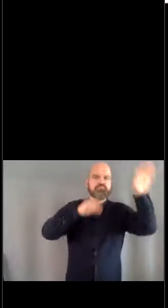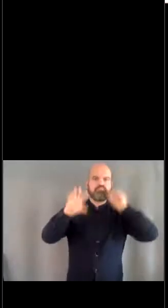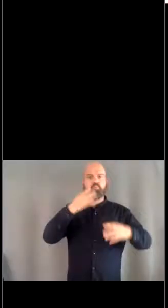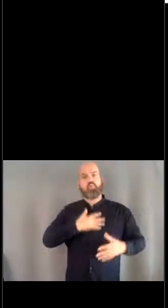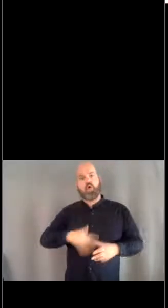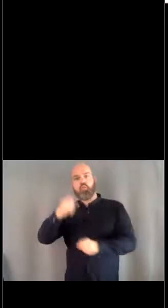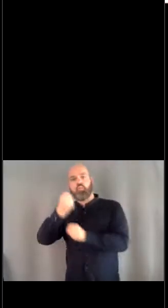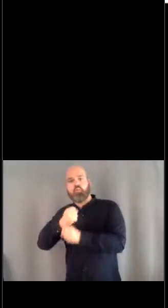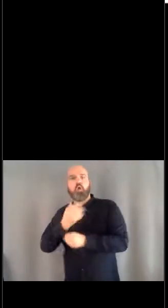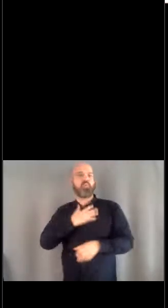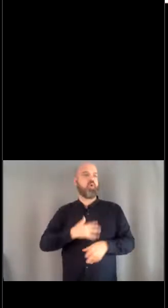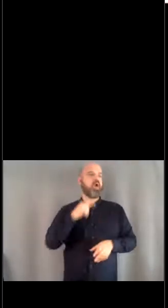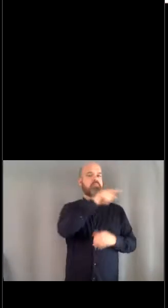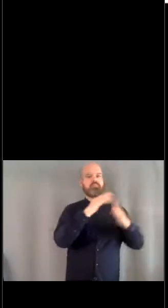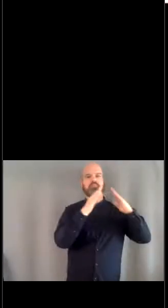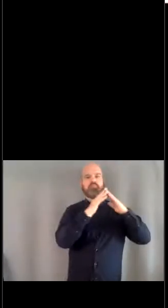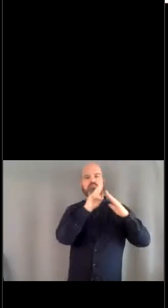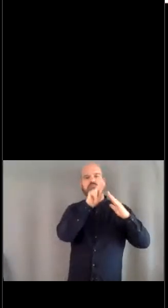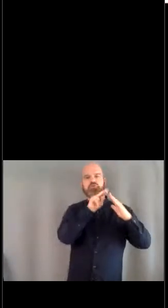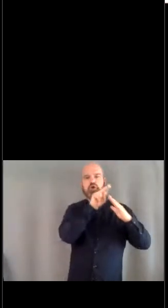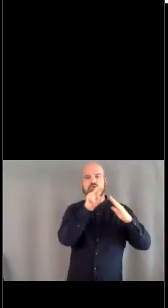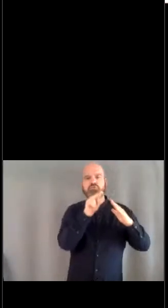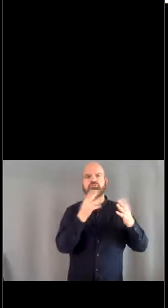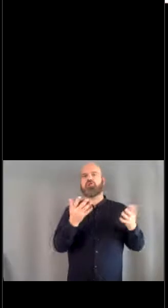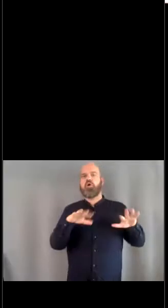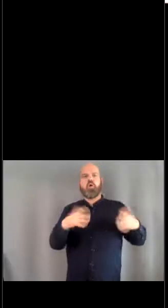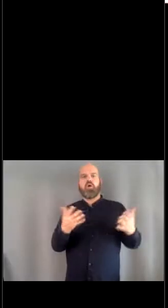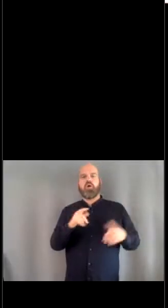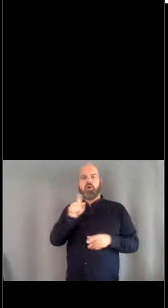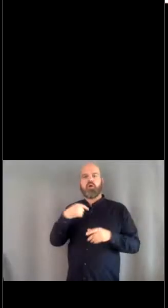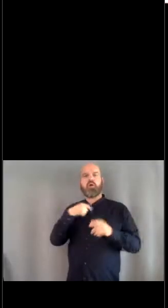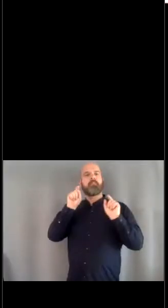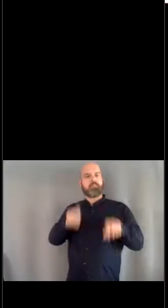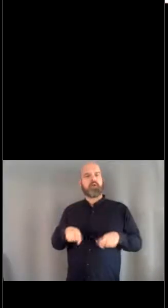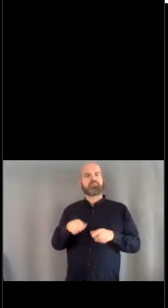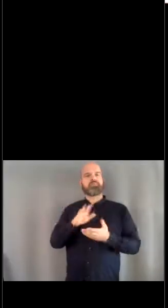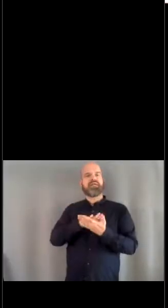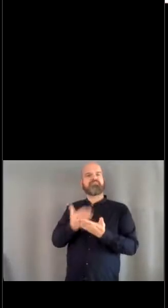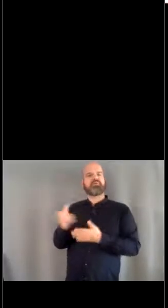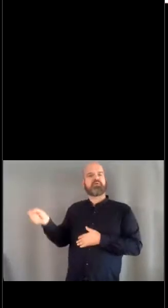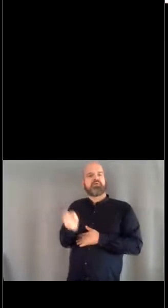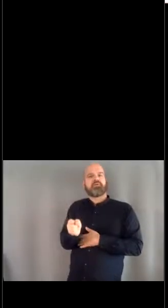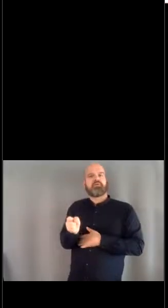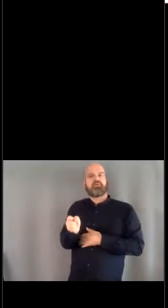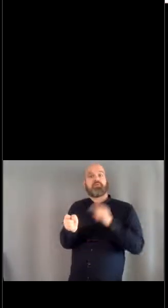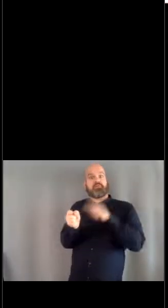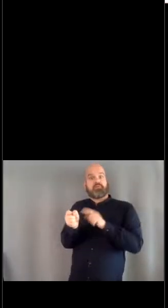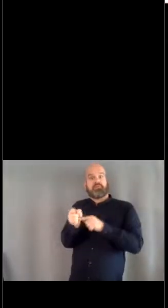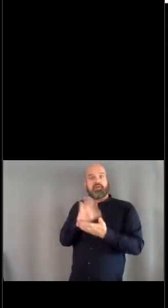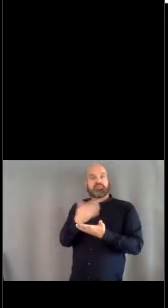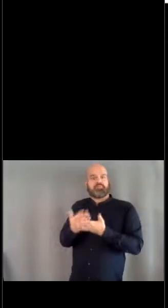then I need an interpreter. My costs become very high. The extra costs measured through the standard of living